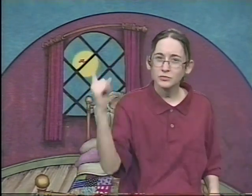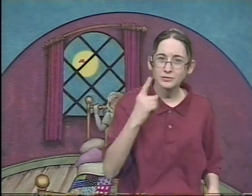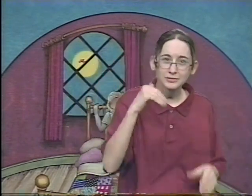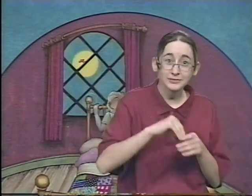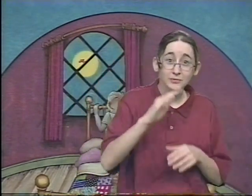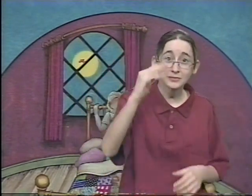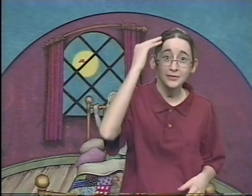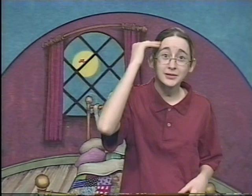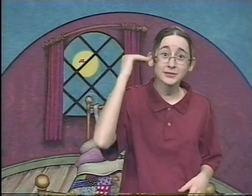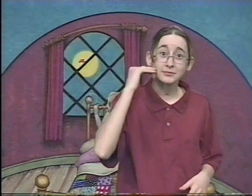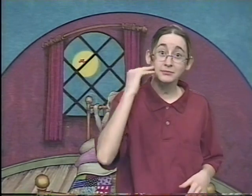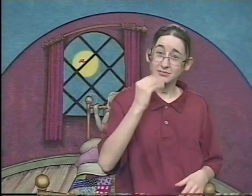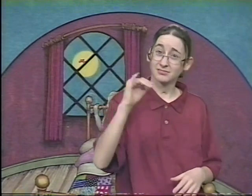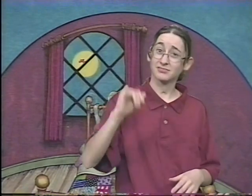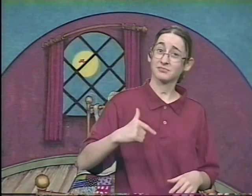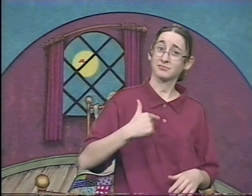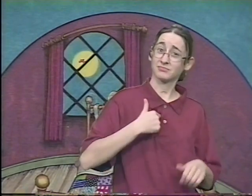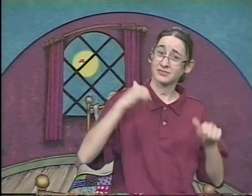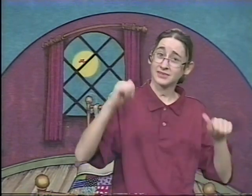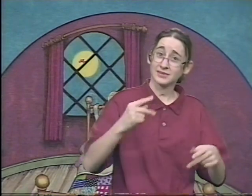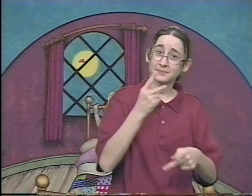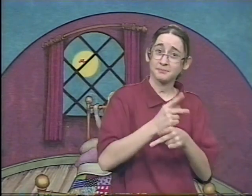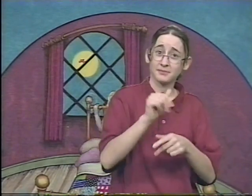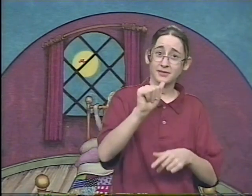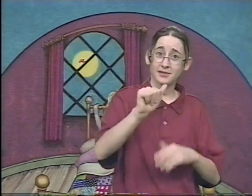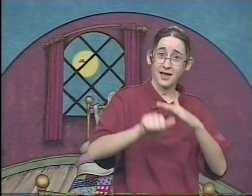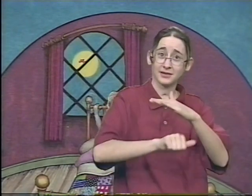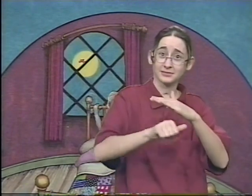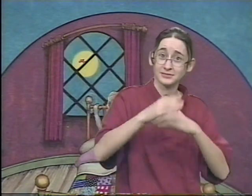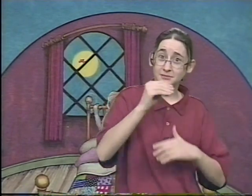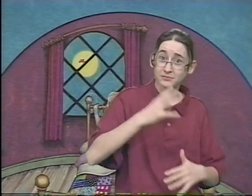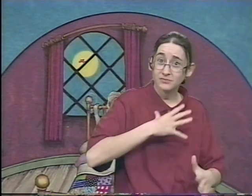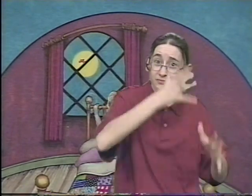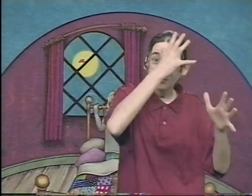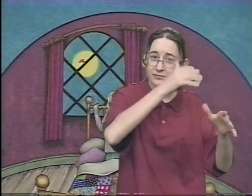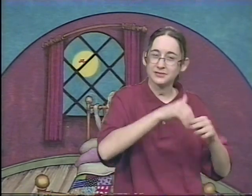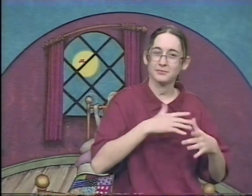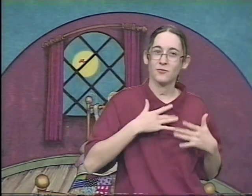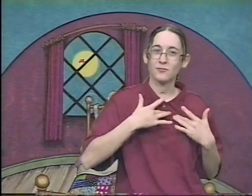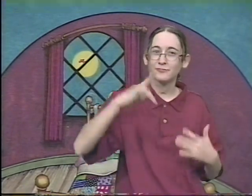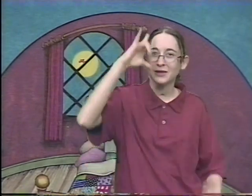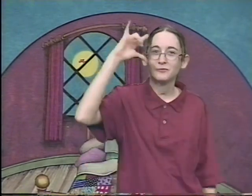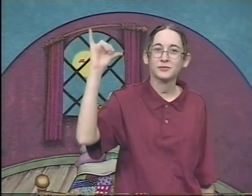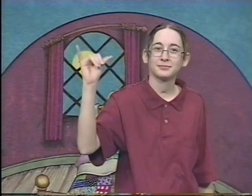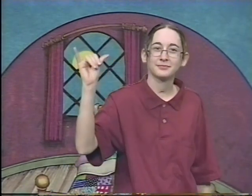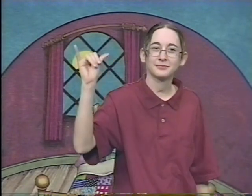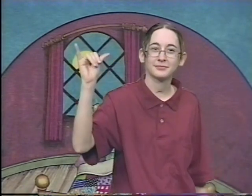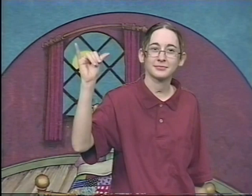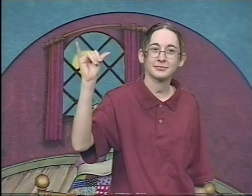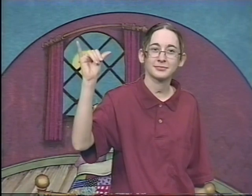I had learned that hopes and dreams are not just inside your head, and that I could keep